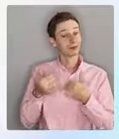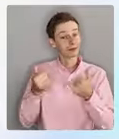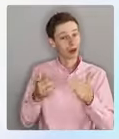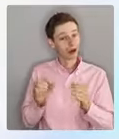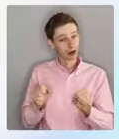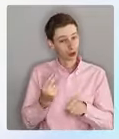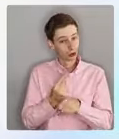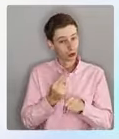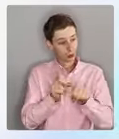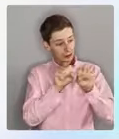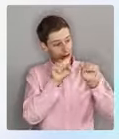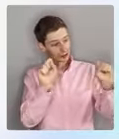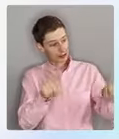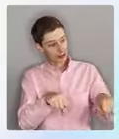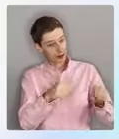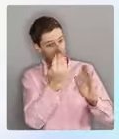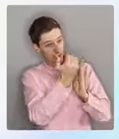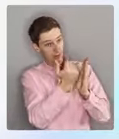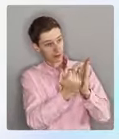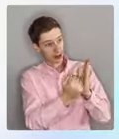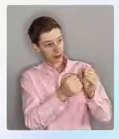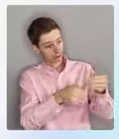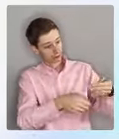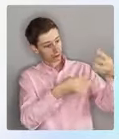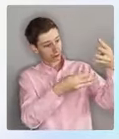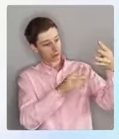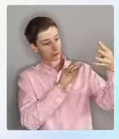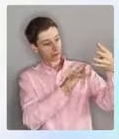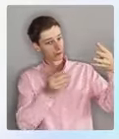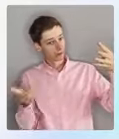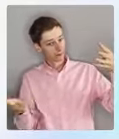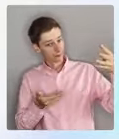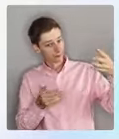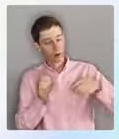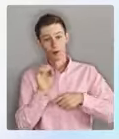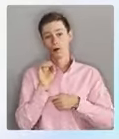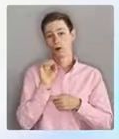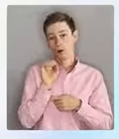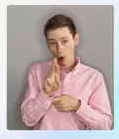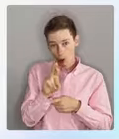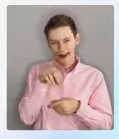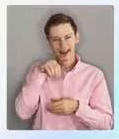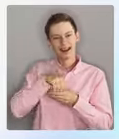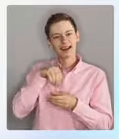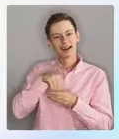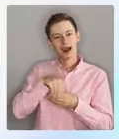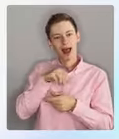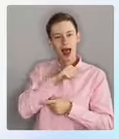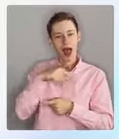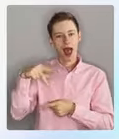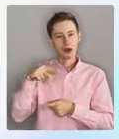A player can either use the system menu to bring up the invite panel or invite their friends through an in-app UI.